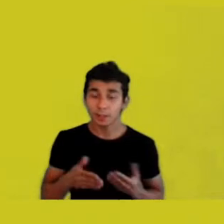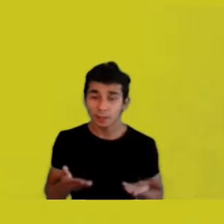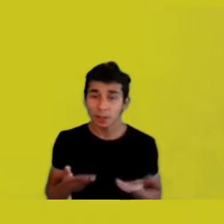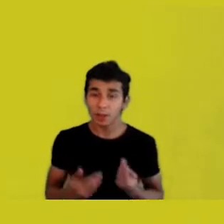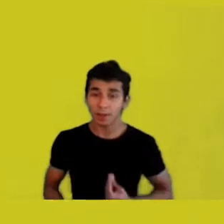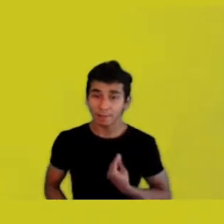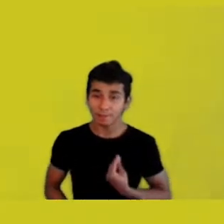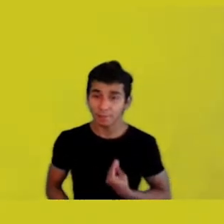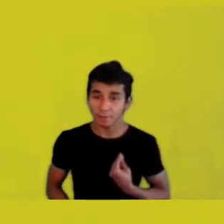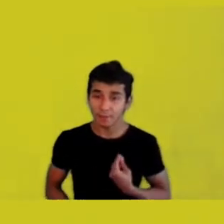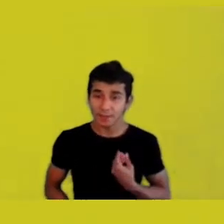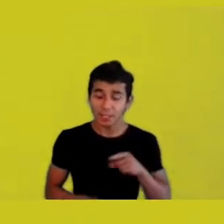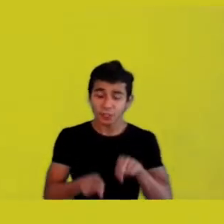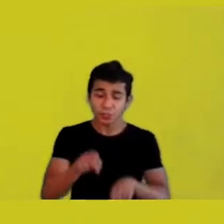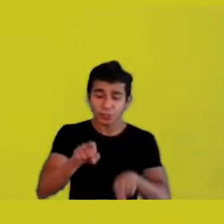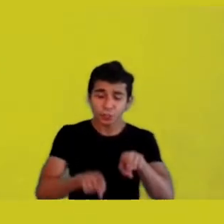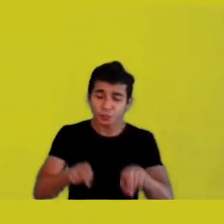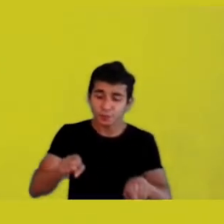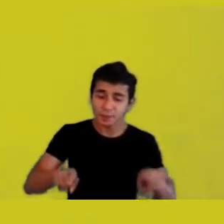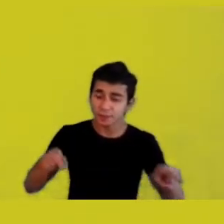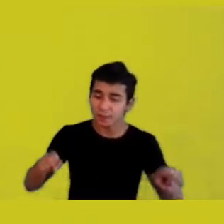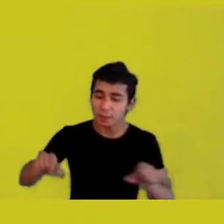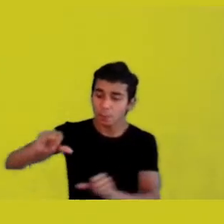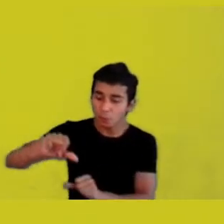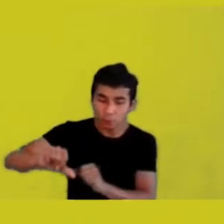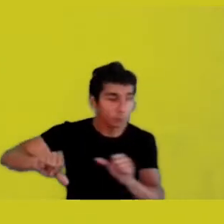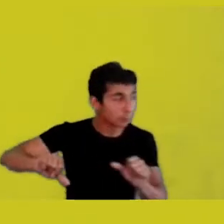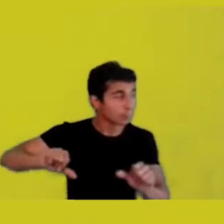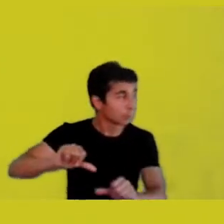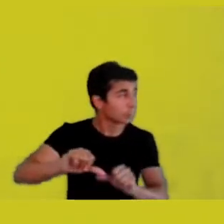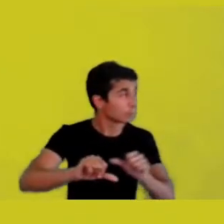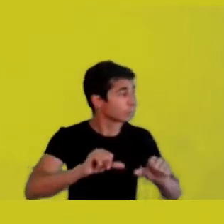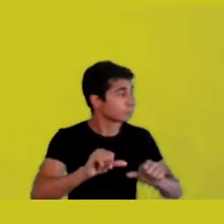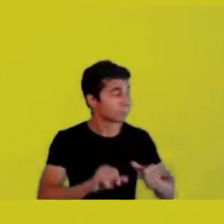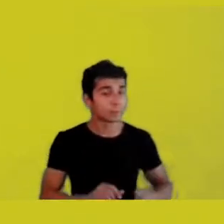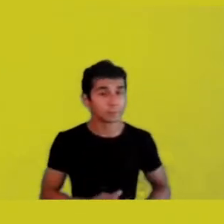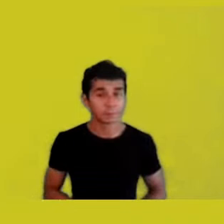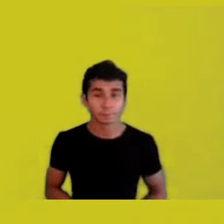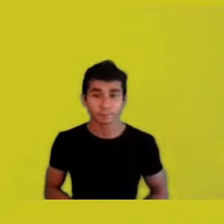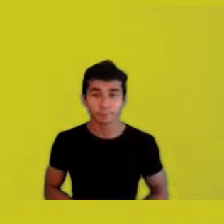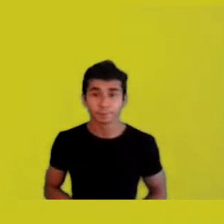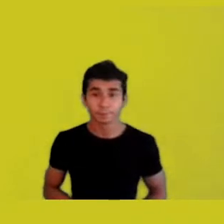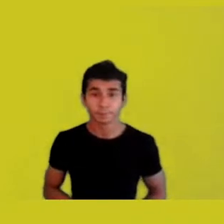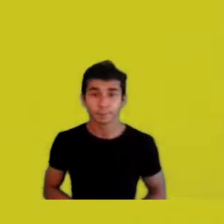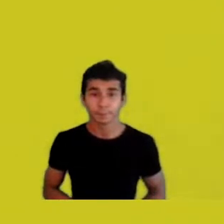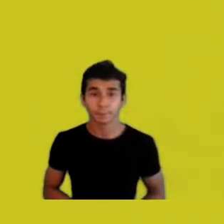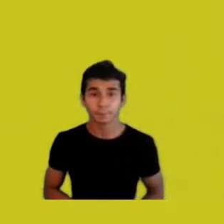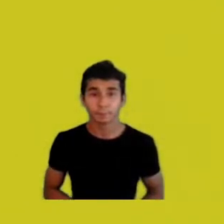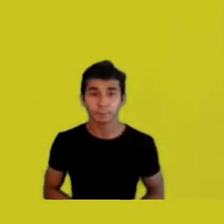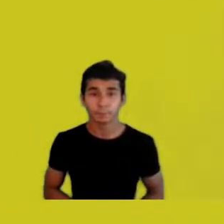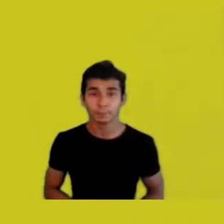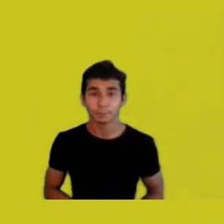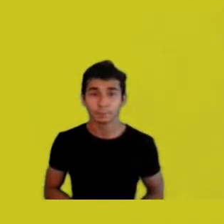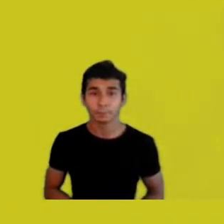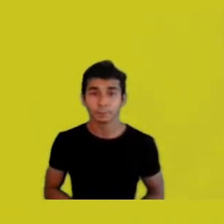since we can notice, therefore, in these entities,